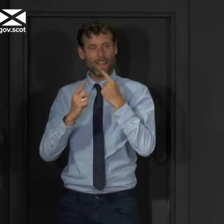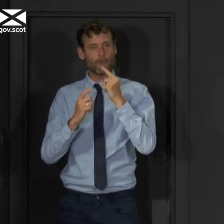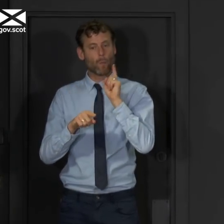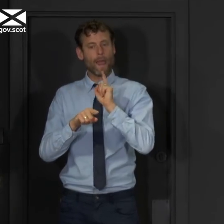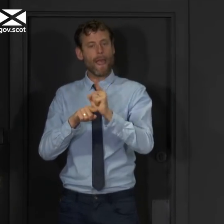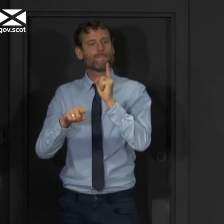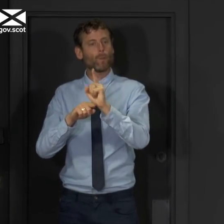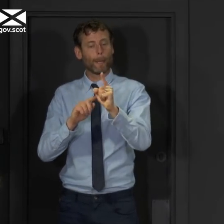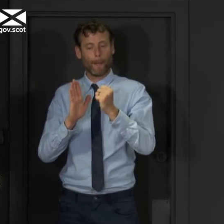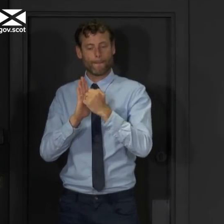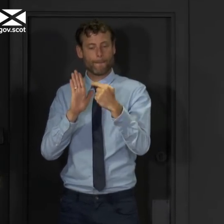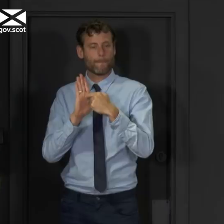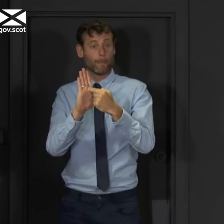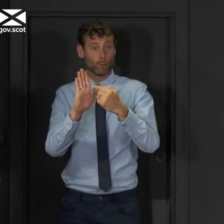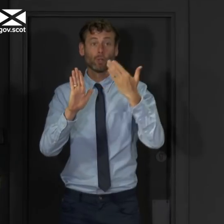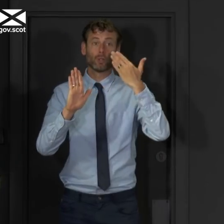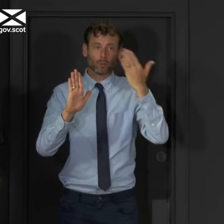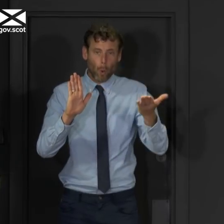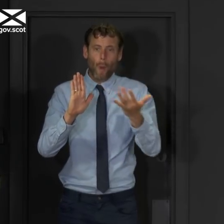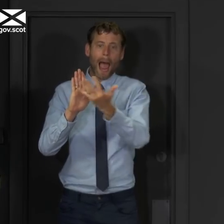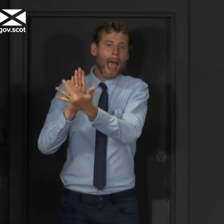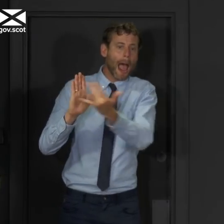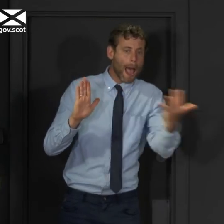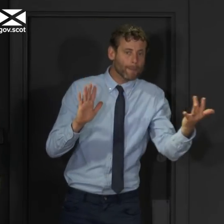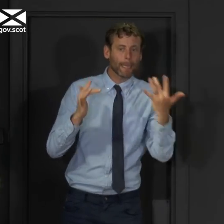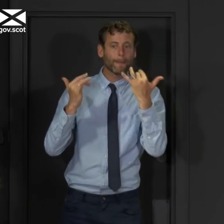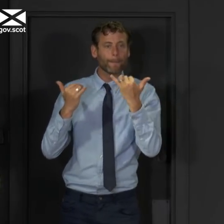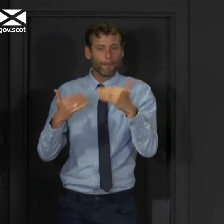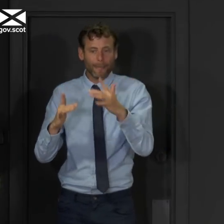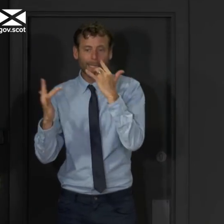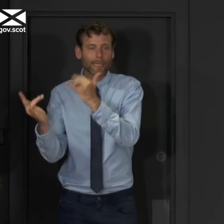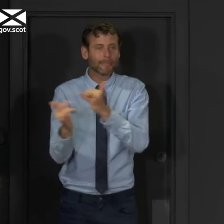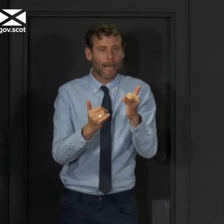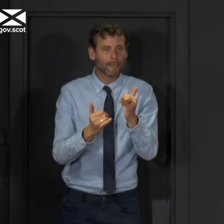that is being made. But as I've also made clear, this is not a one-off exercise, this